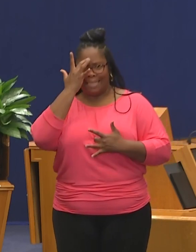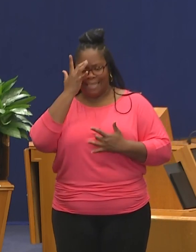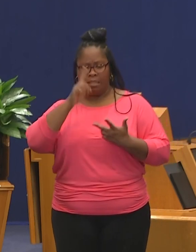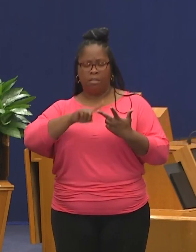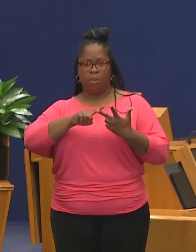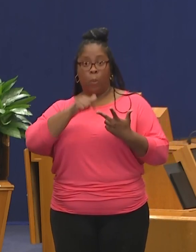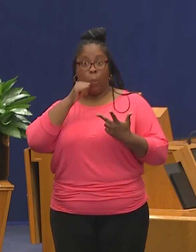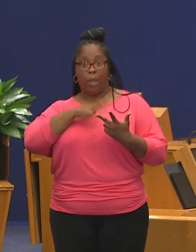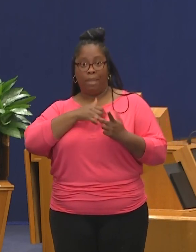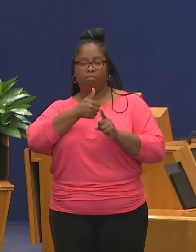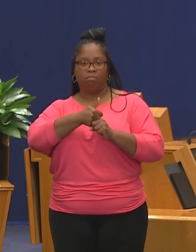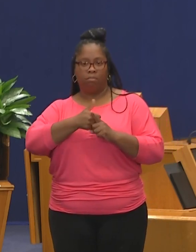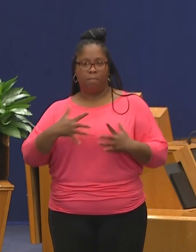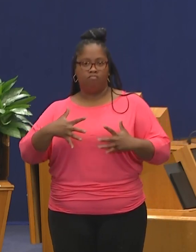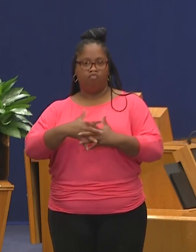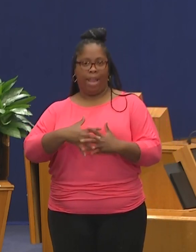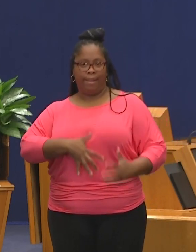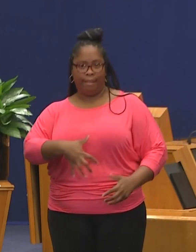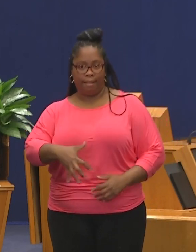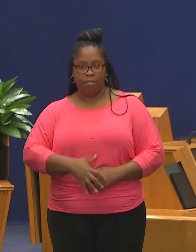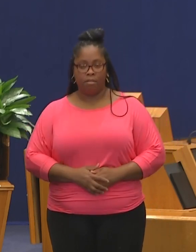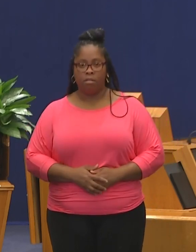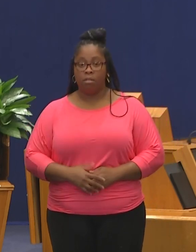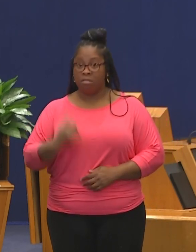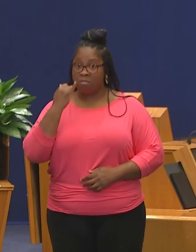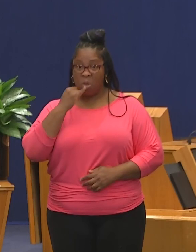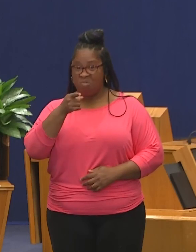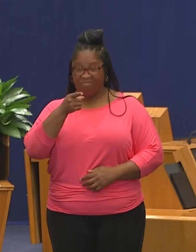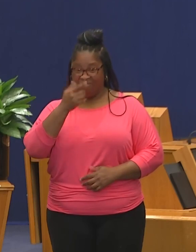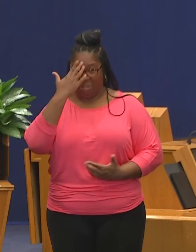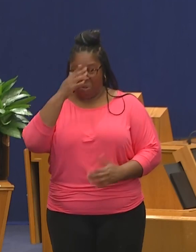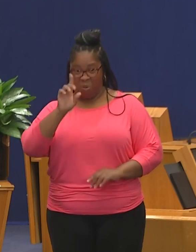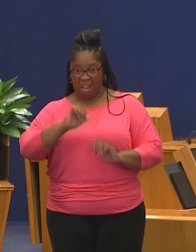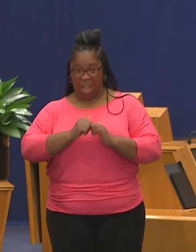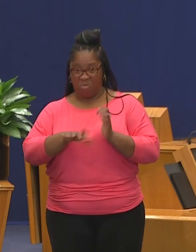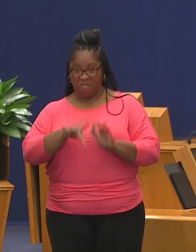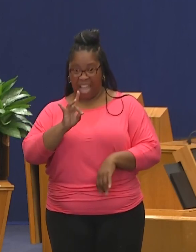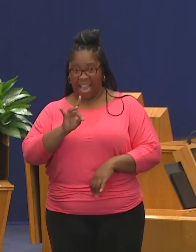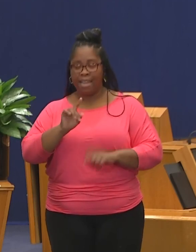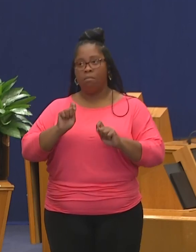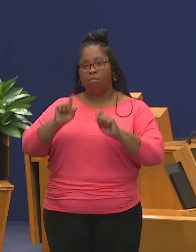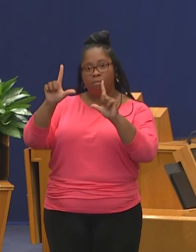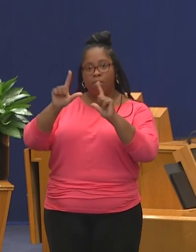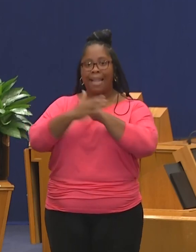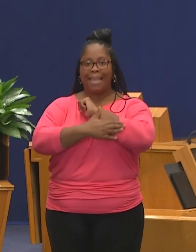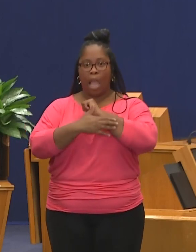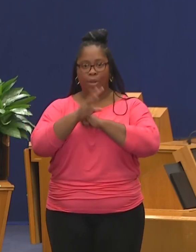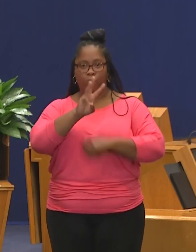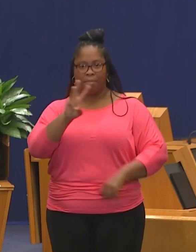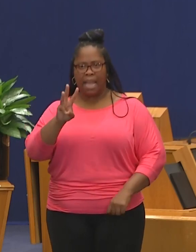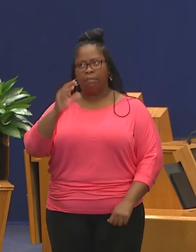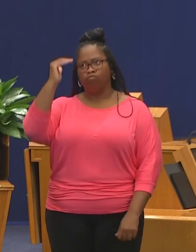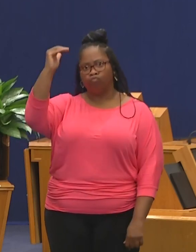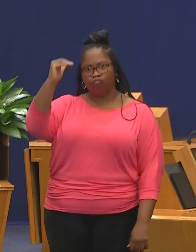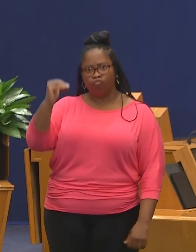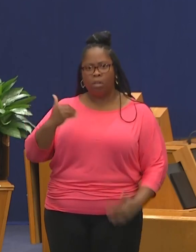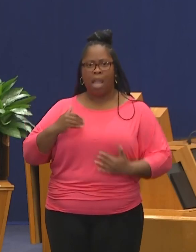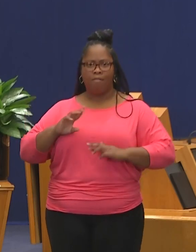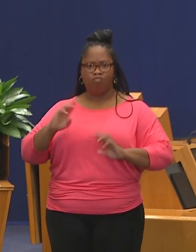UNDERLYING, SERIOUS UNDERLYING HEALTH CONDITIONS, AND PREGNANT WOMEN. IF YOU NEED HELP FINDING A TEST